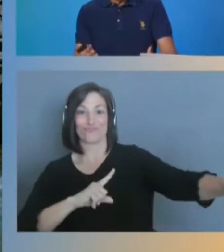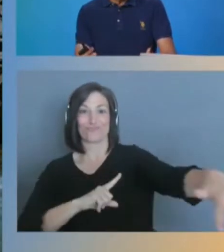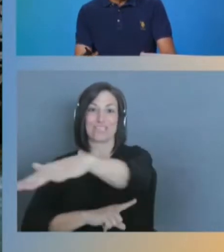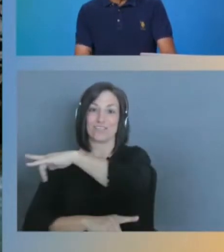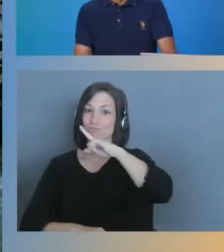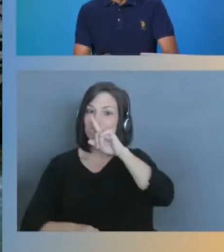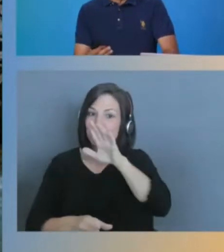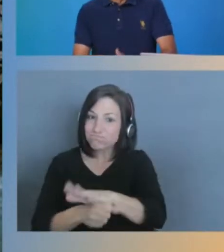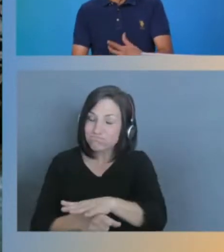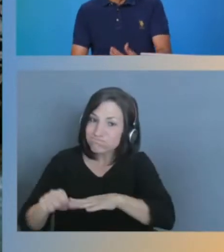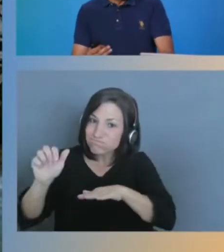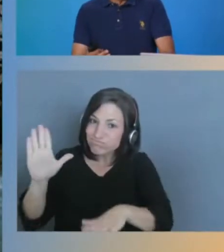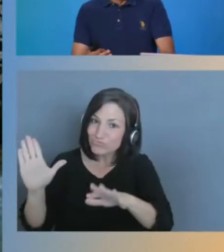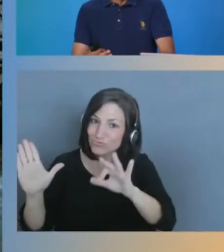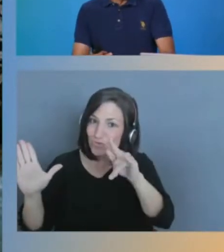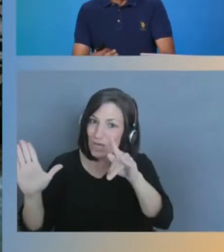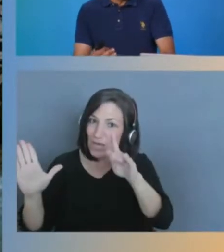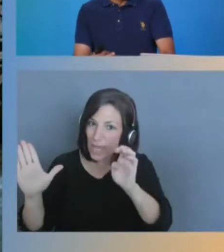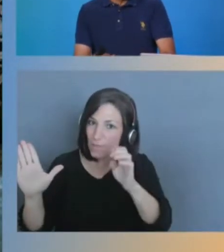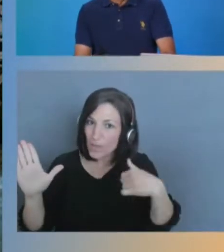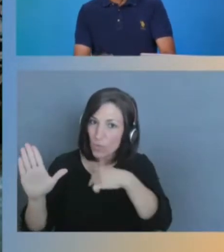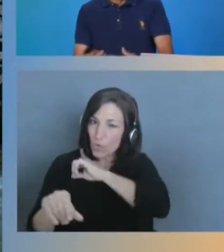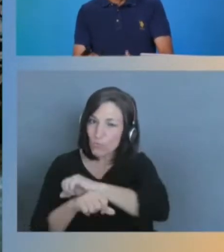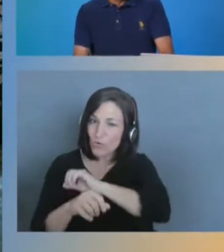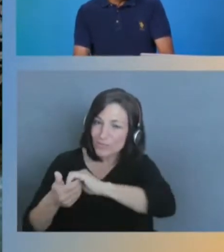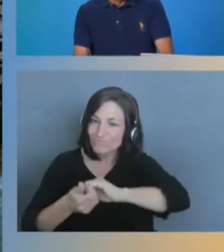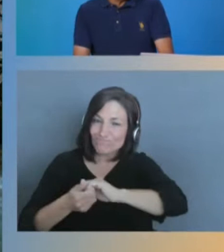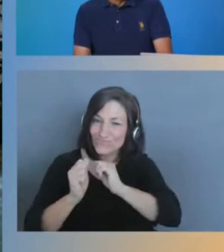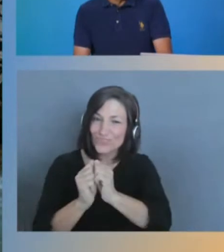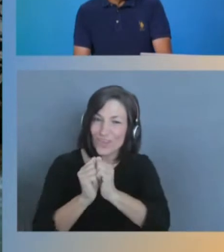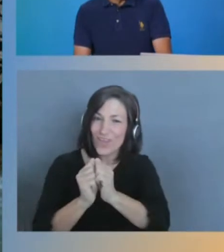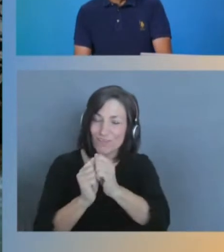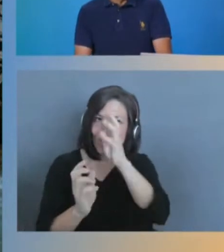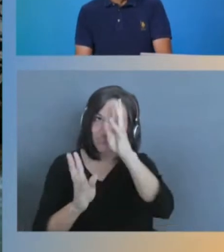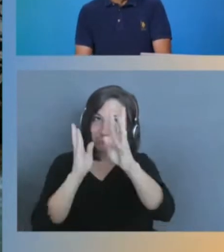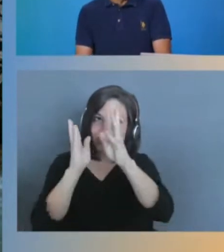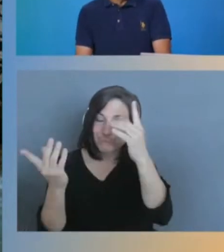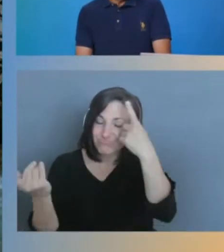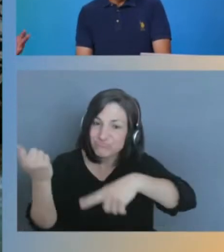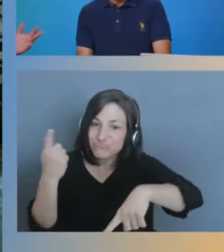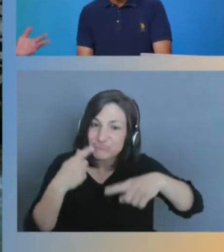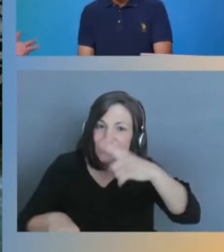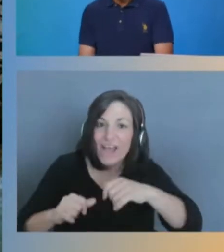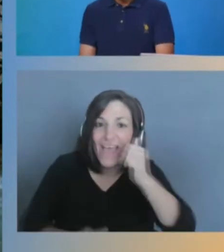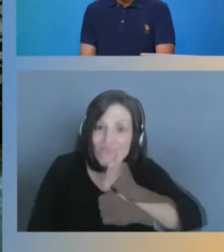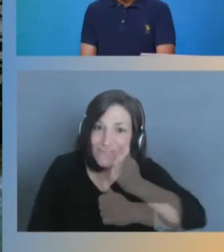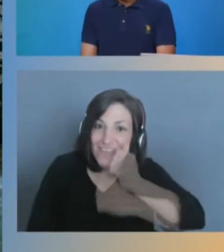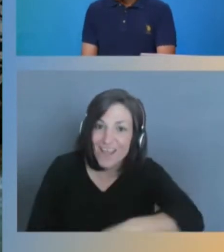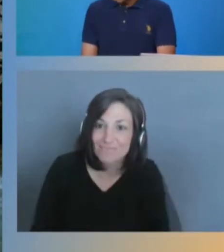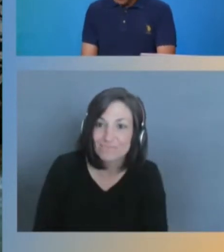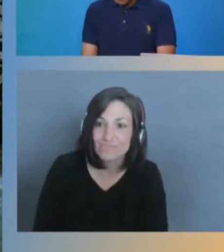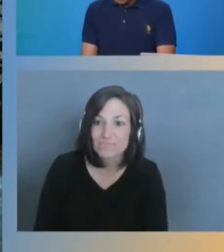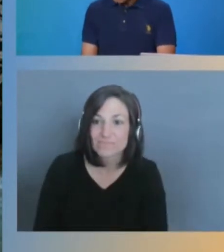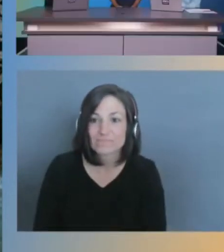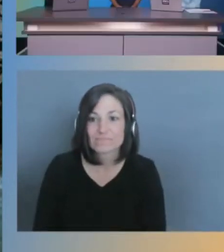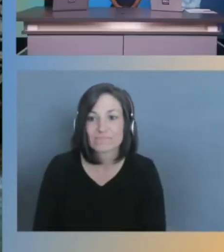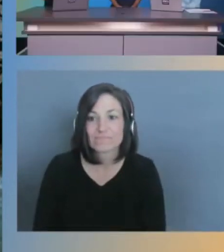And we are acting together and we are collaborating on our innovations every day. That just shows how climate change,